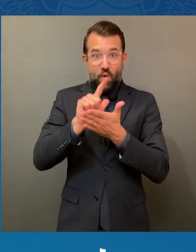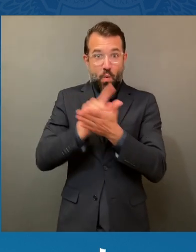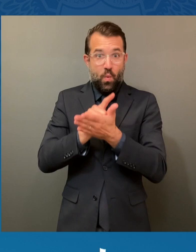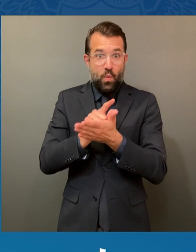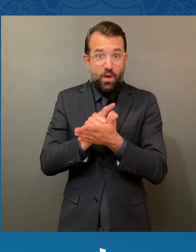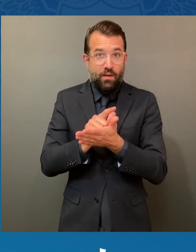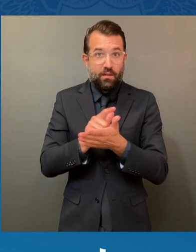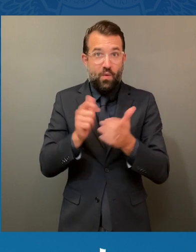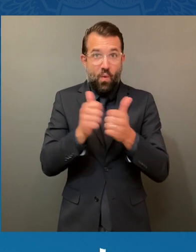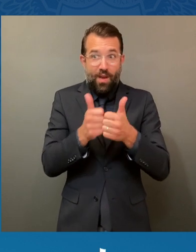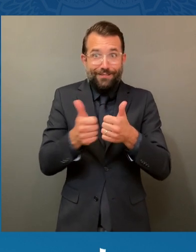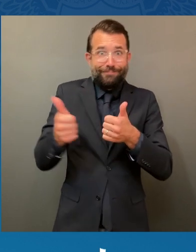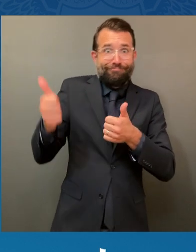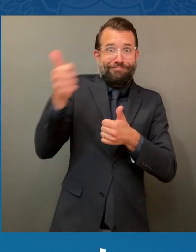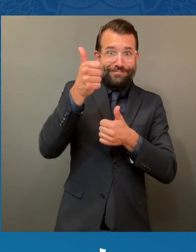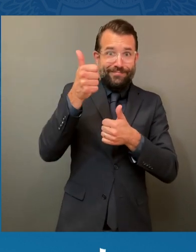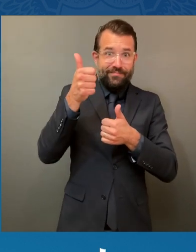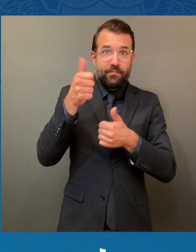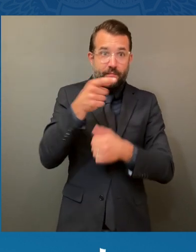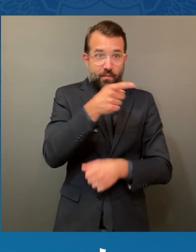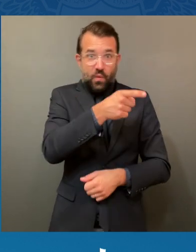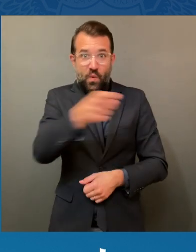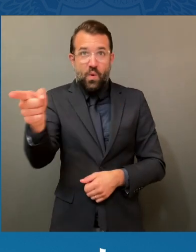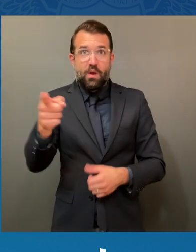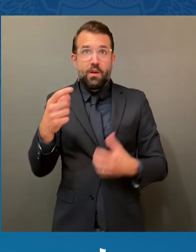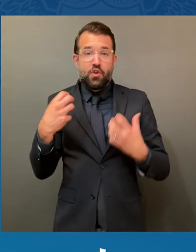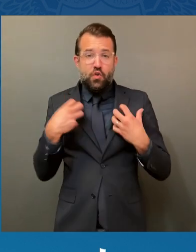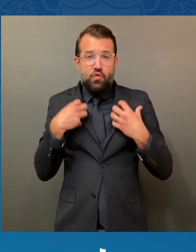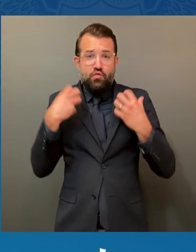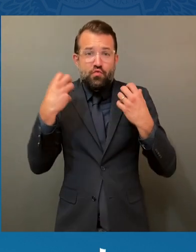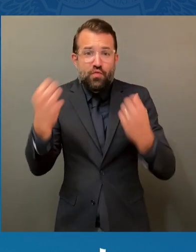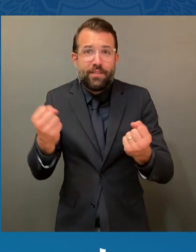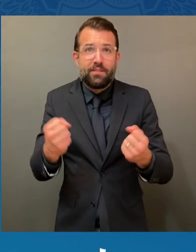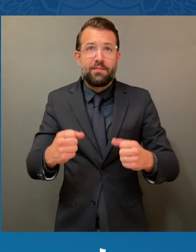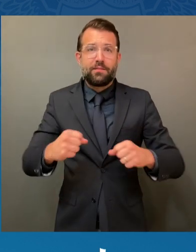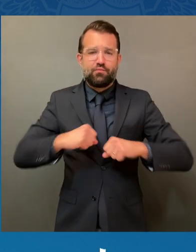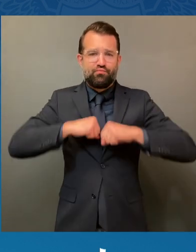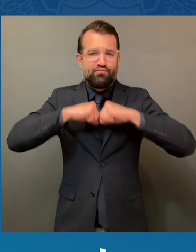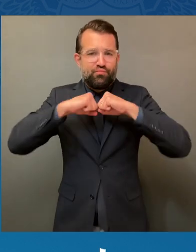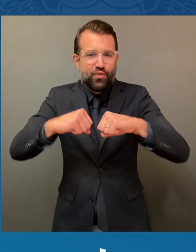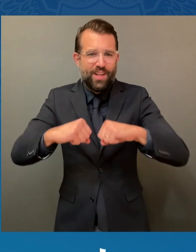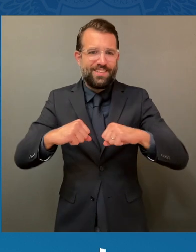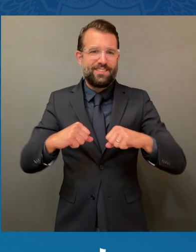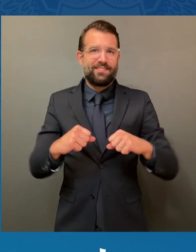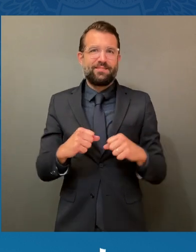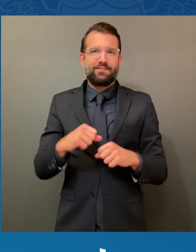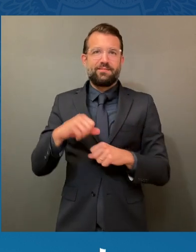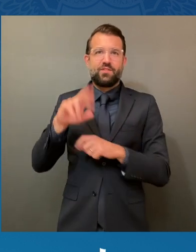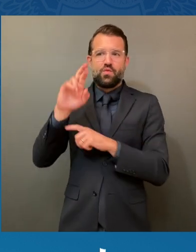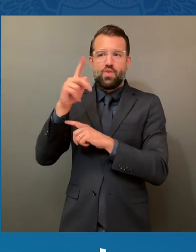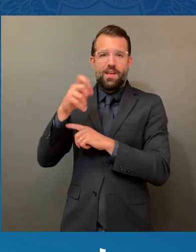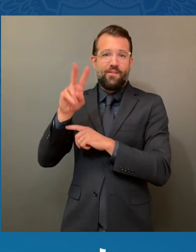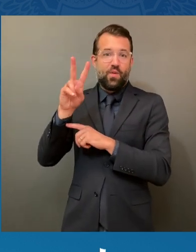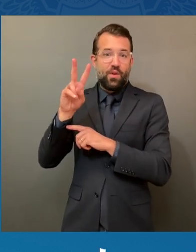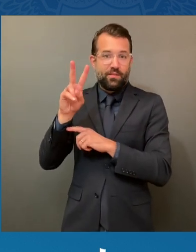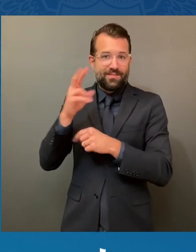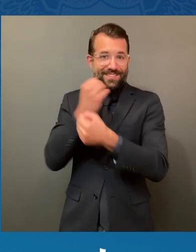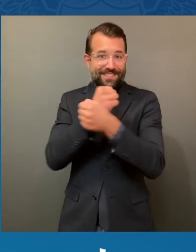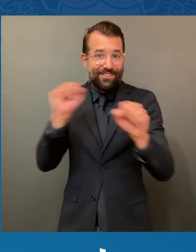are bravely defending reproductive freedom. I met with many of you in my office at the White House,